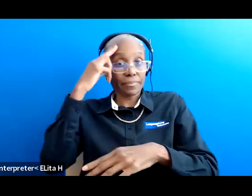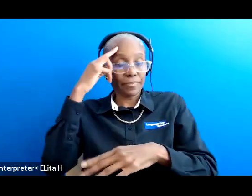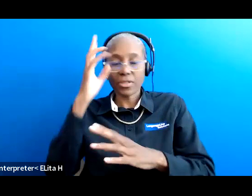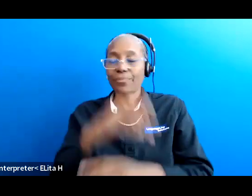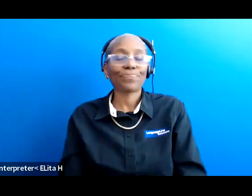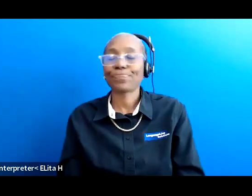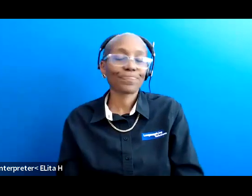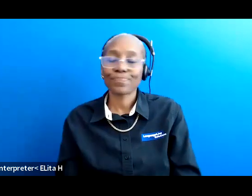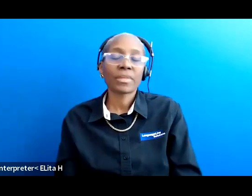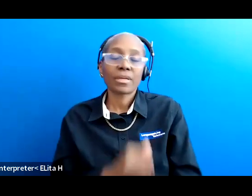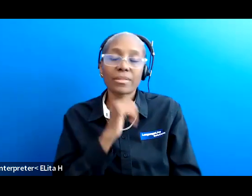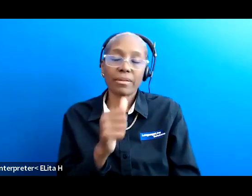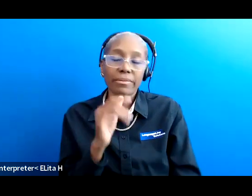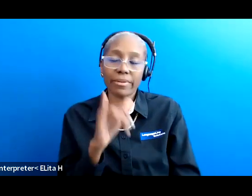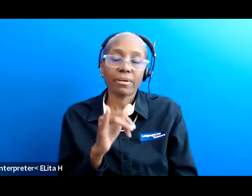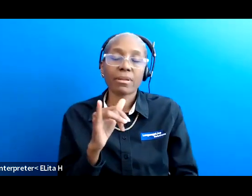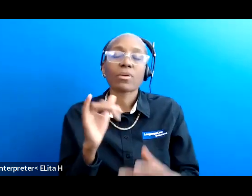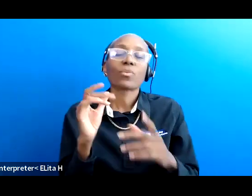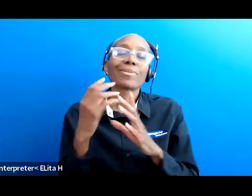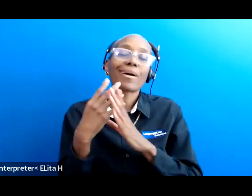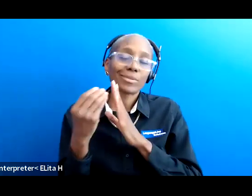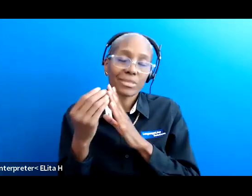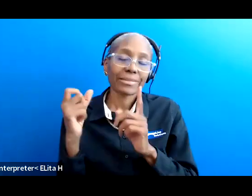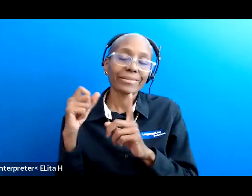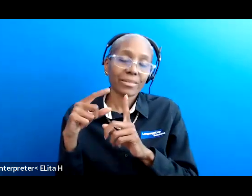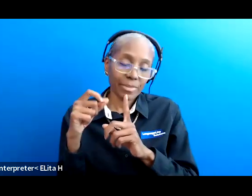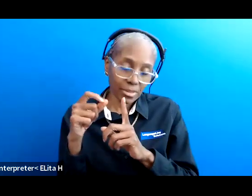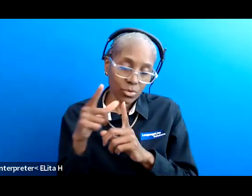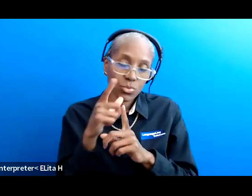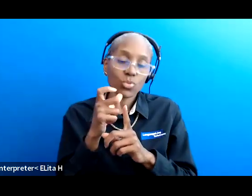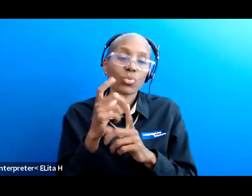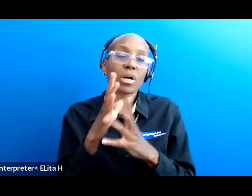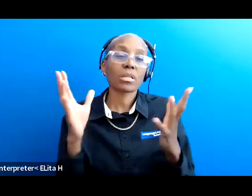even call them plants, with external stimulators that are getting a lot of rave reviews.